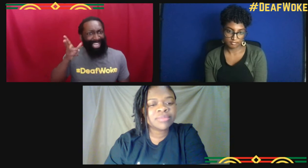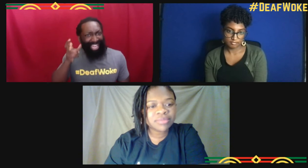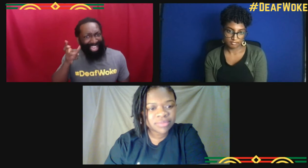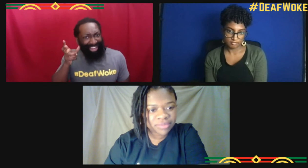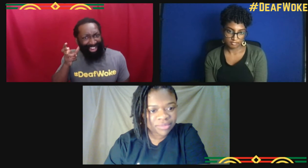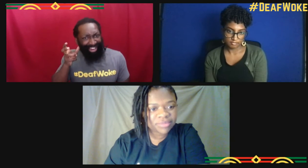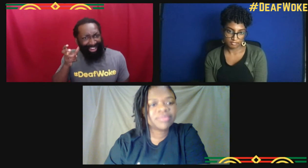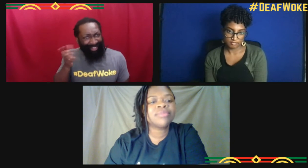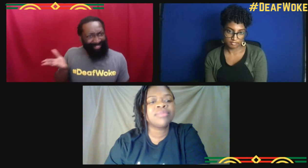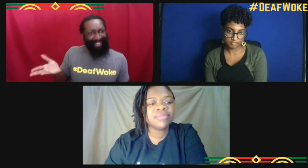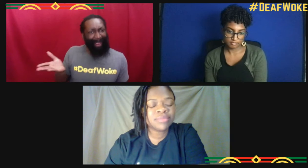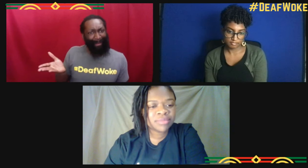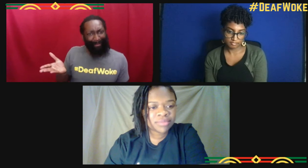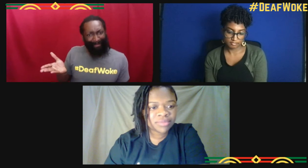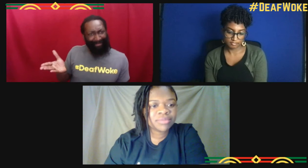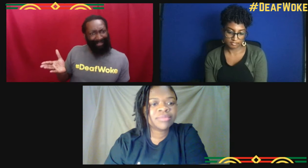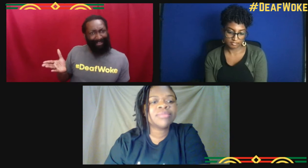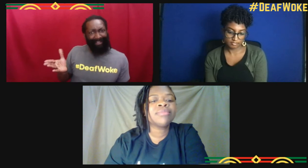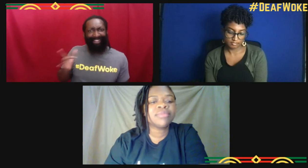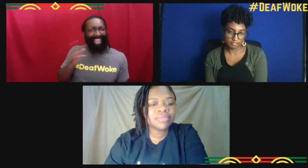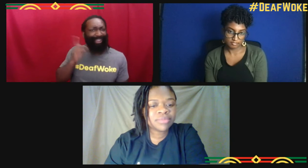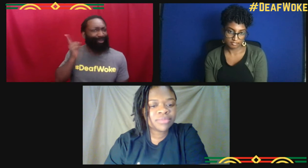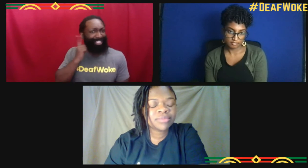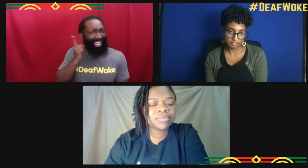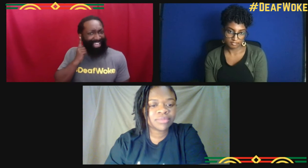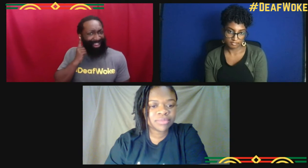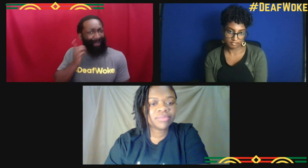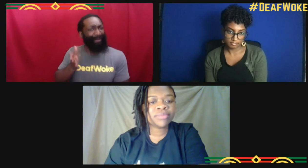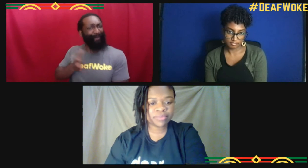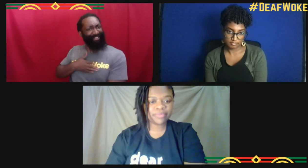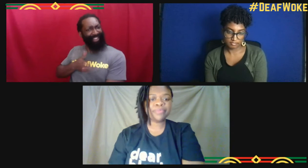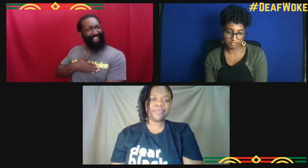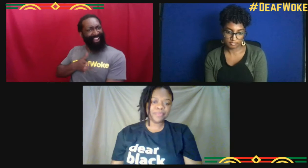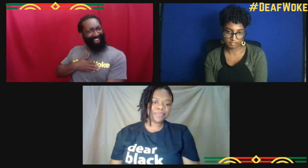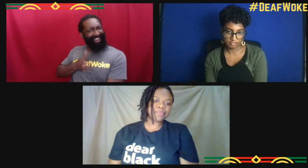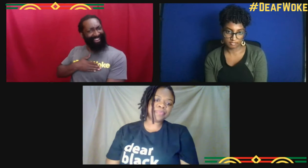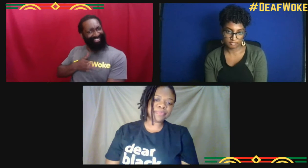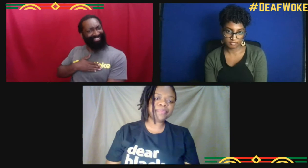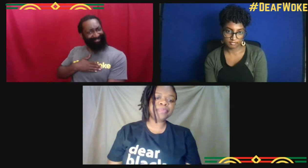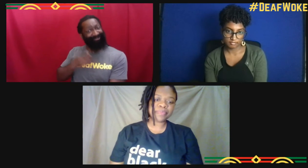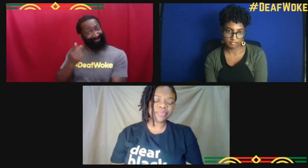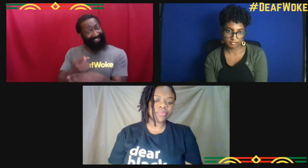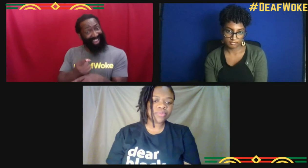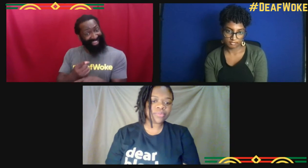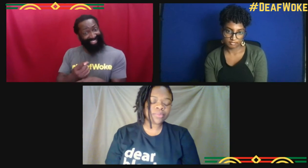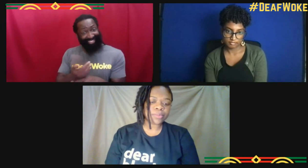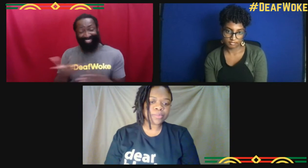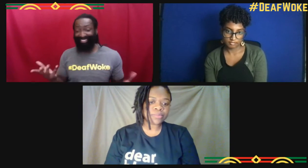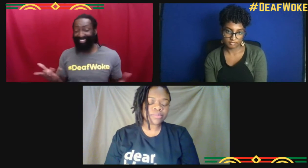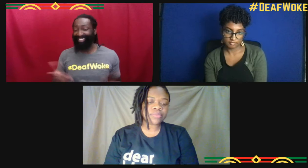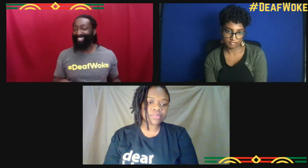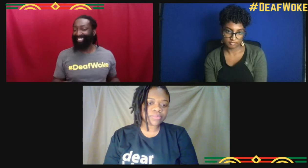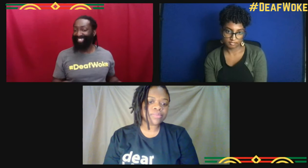it may not those people may not be too deaf to them. They get the opportunity to have somebody being listened to, right.